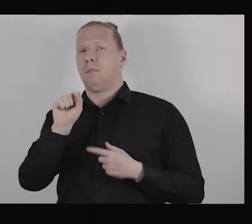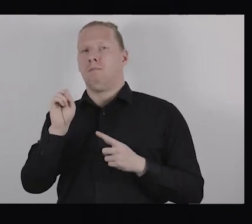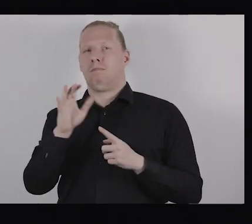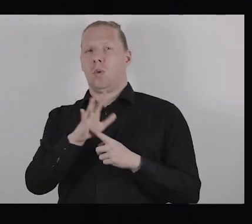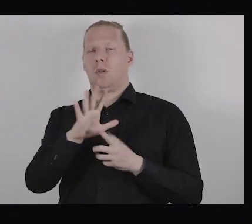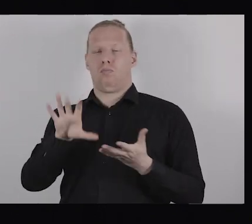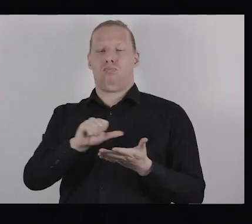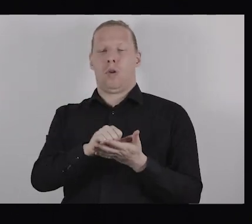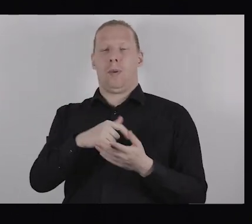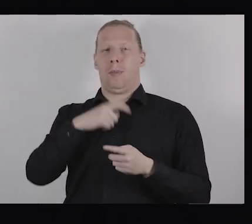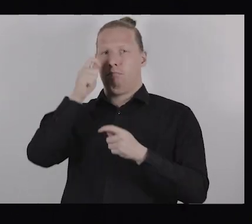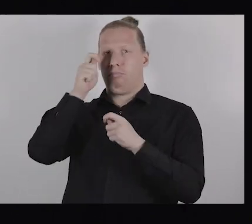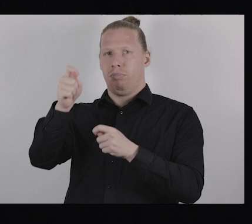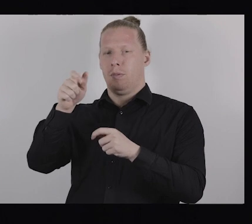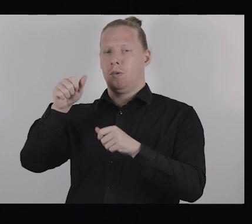I acknowledge our ancestors.